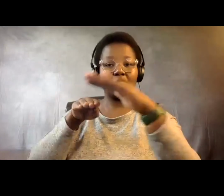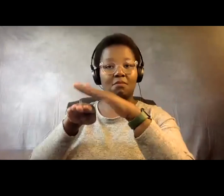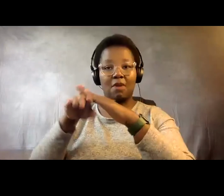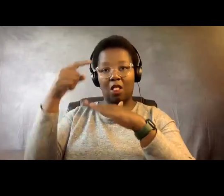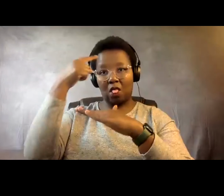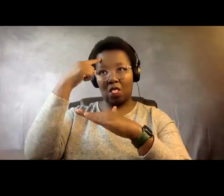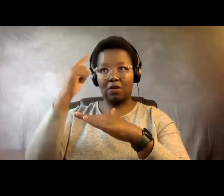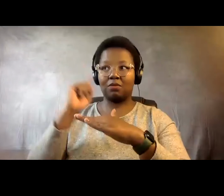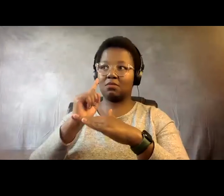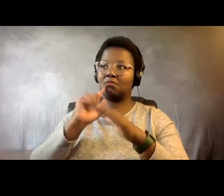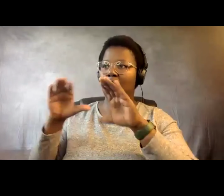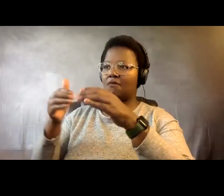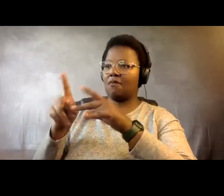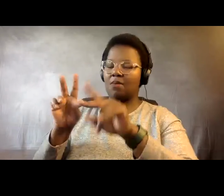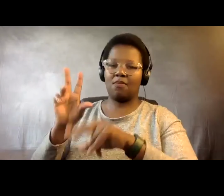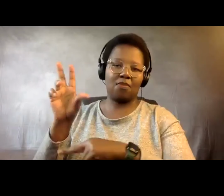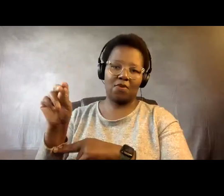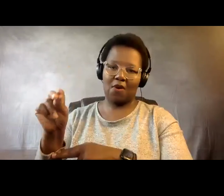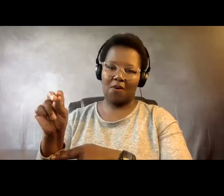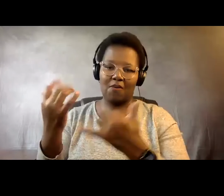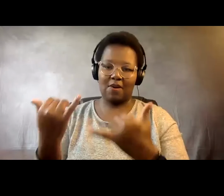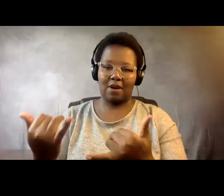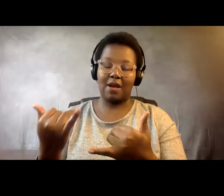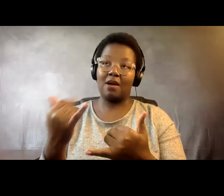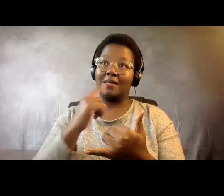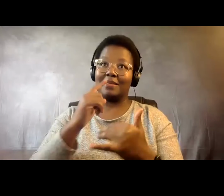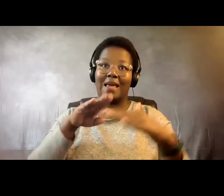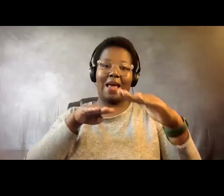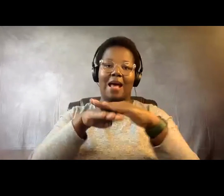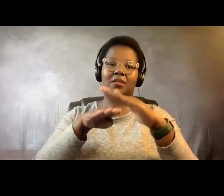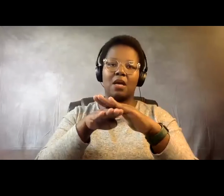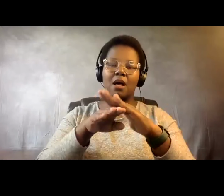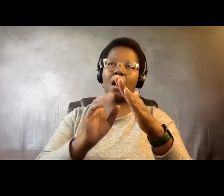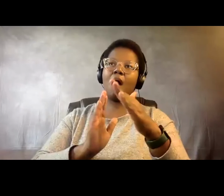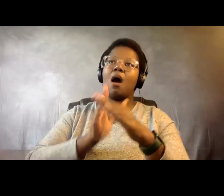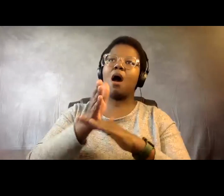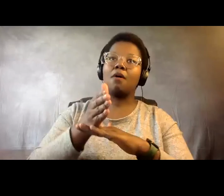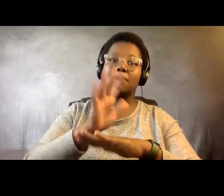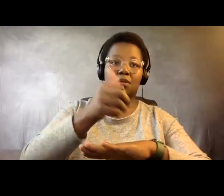so accessibility becomes an afterthought. Company end up launching inaccessibility,